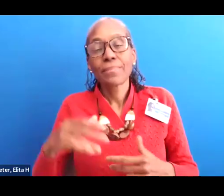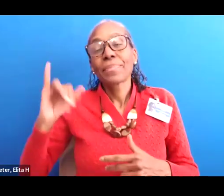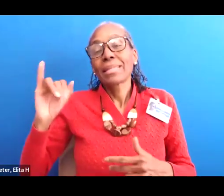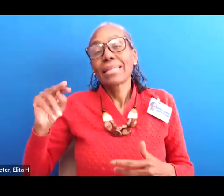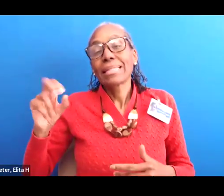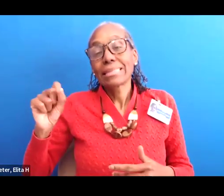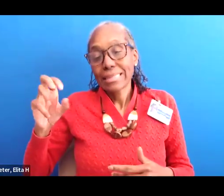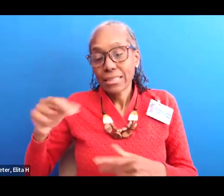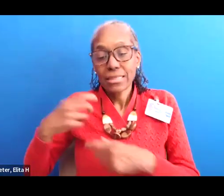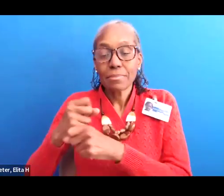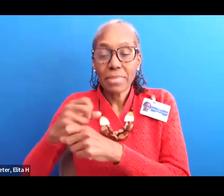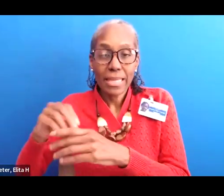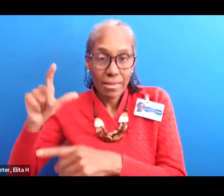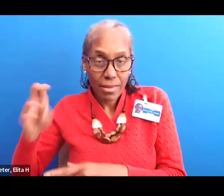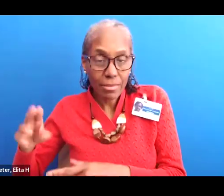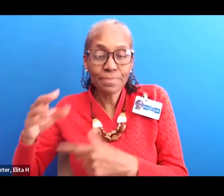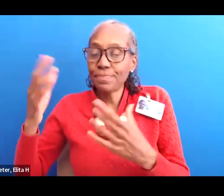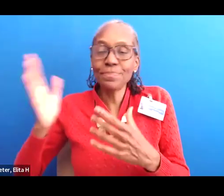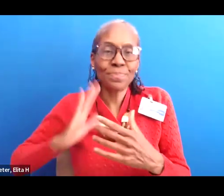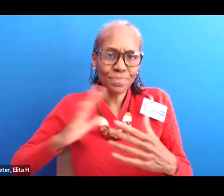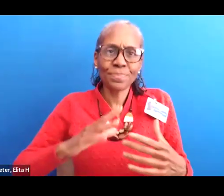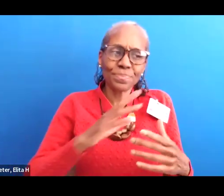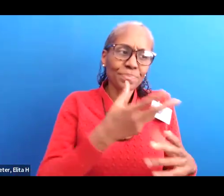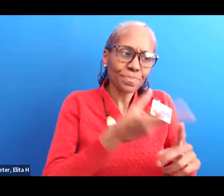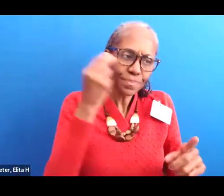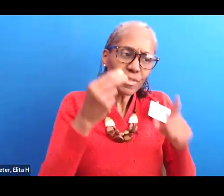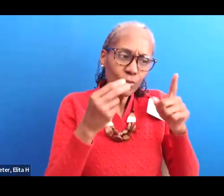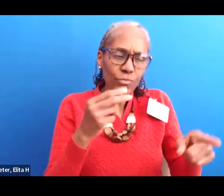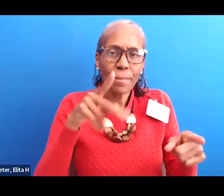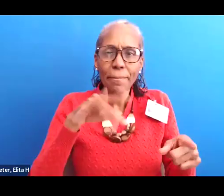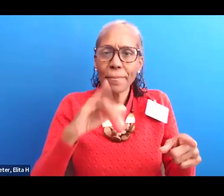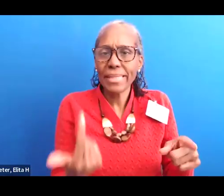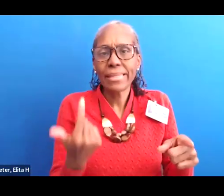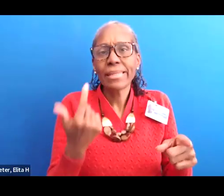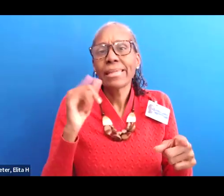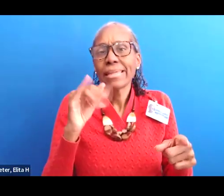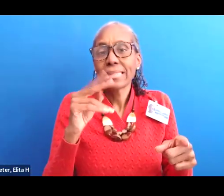It's manufactured, but that's where we used to get insulin because we didn't have body reactions.